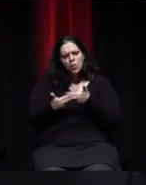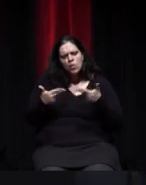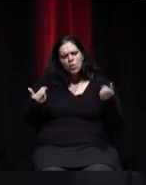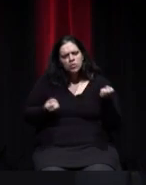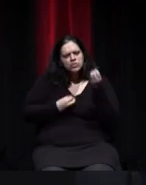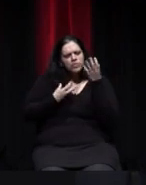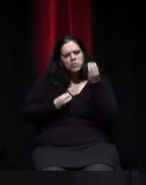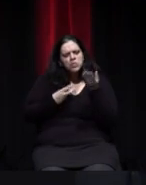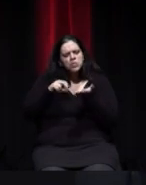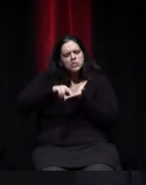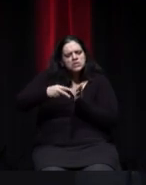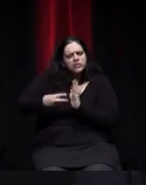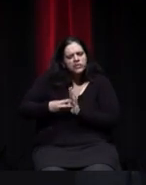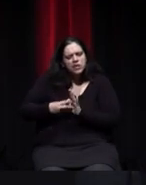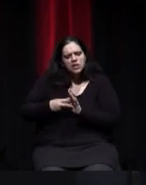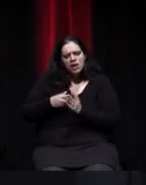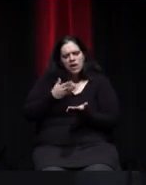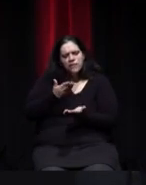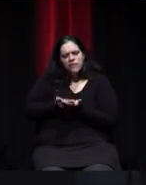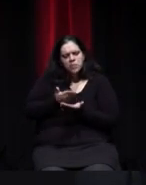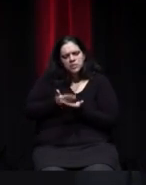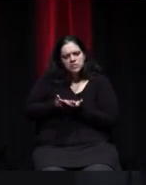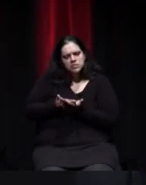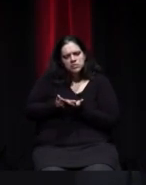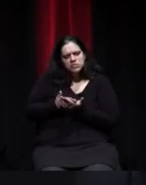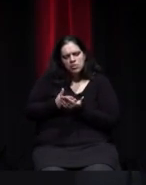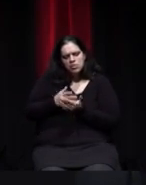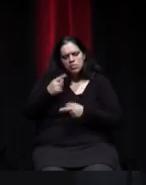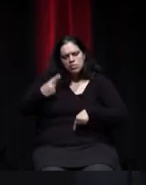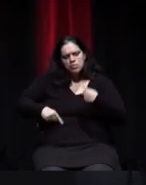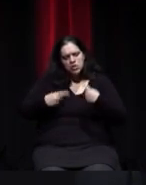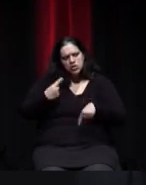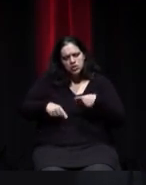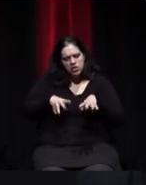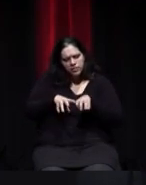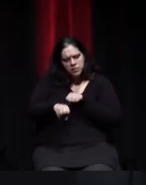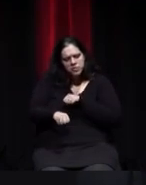political formation in the Brazilian context.